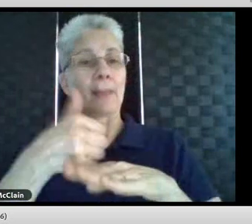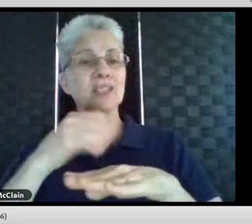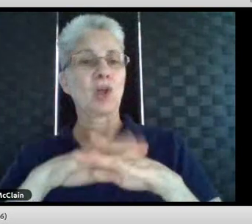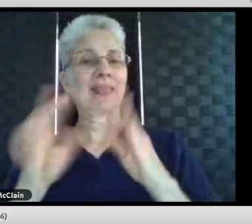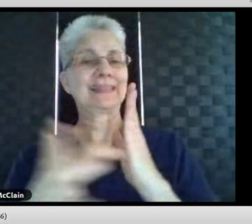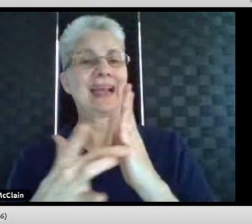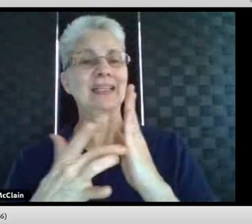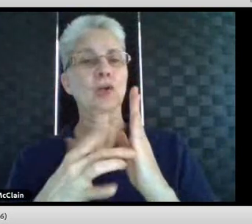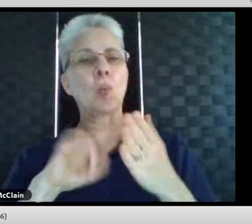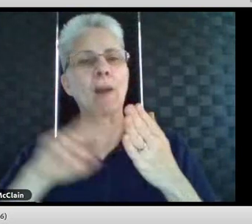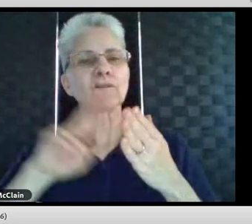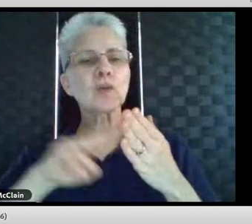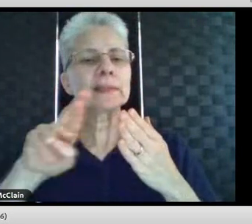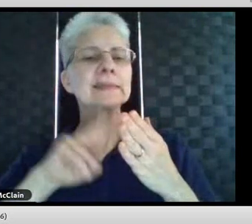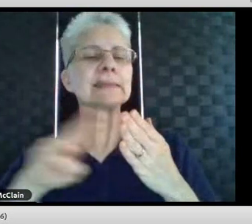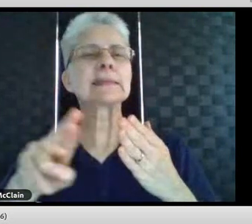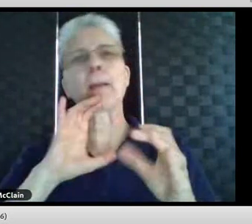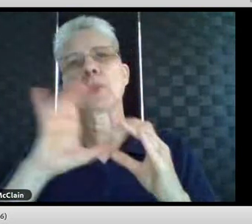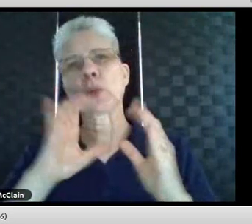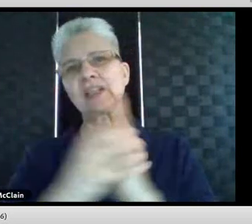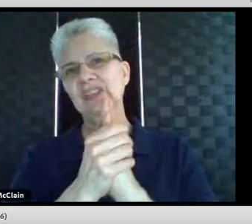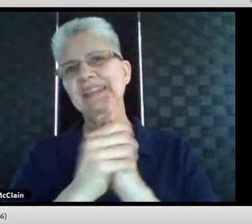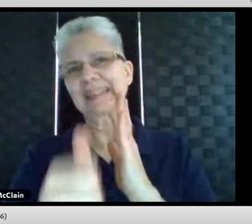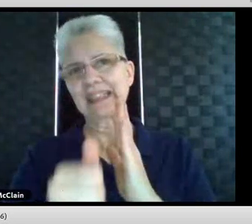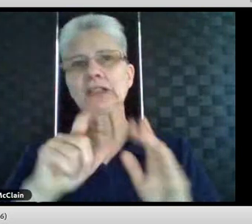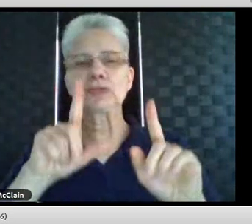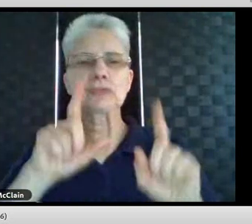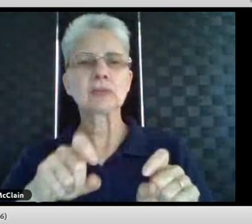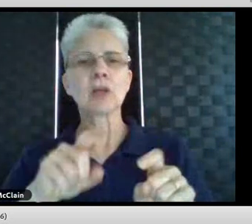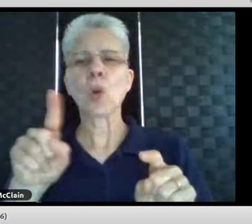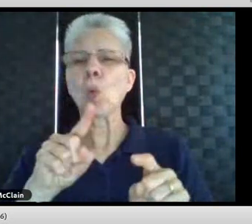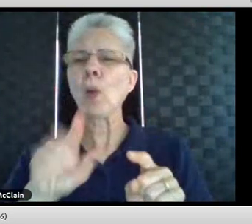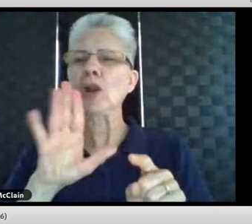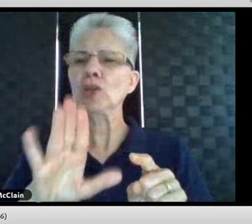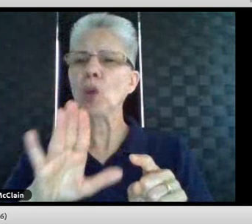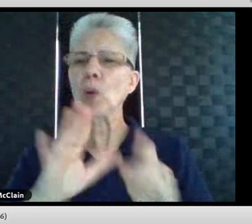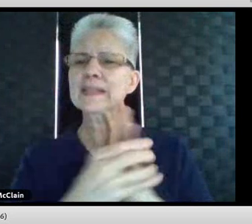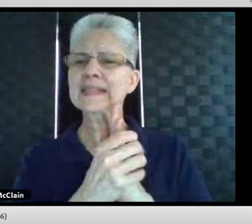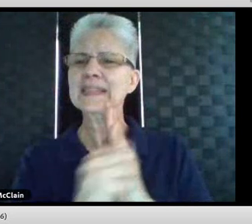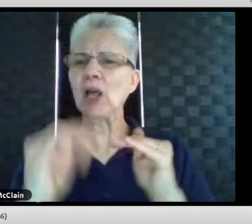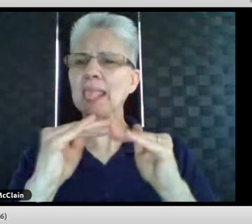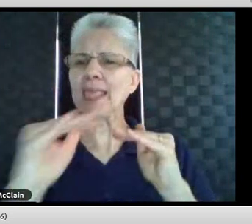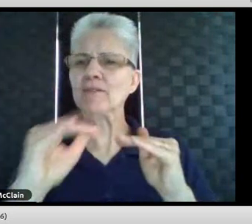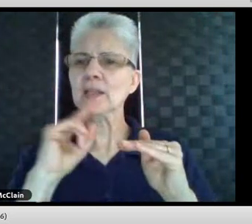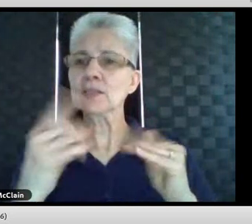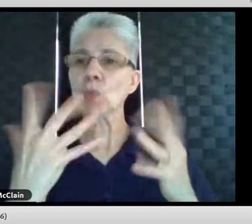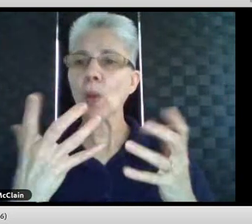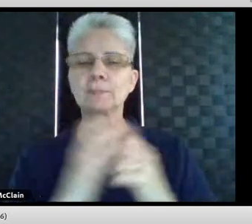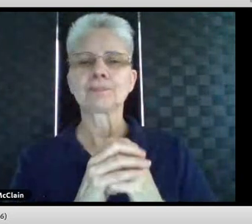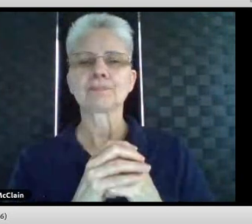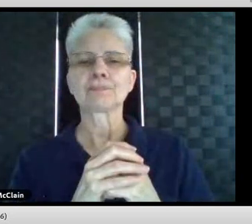reference or communication skills, you know, where you found yourself. So even for me, there's a couple of things where I'm not